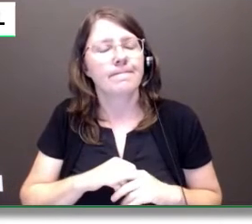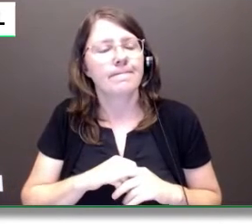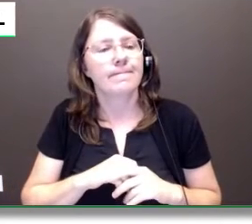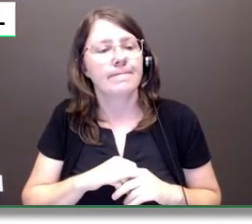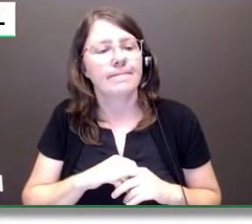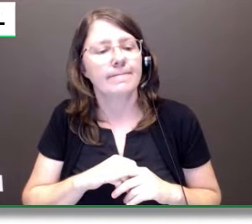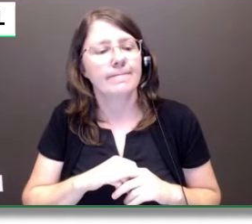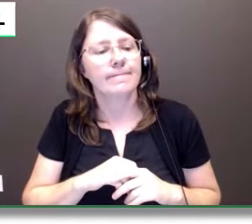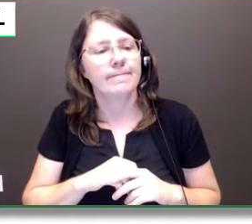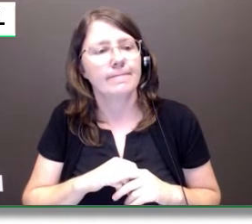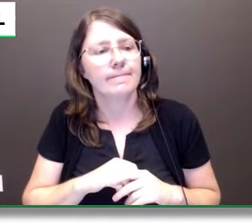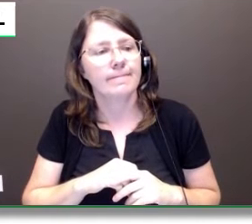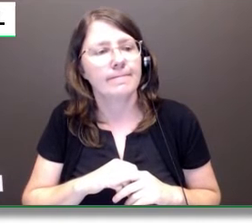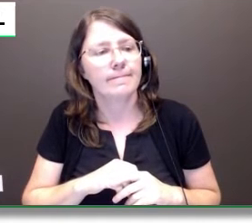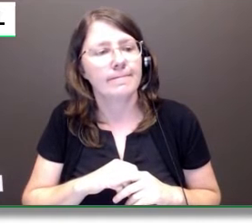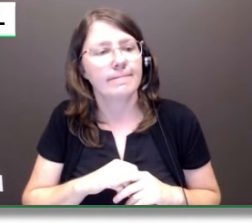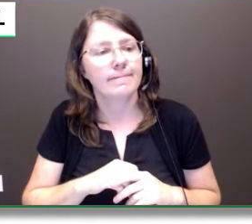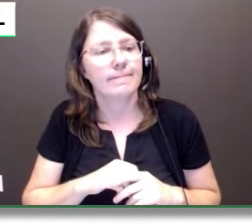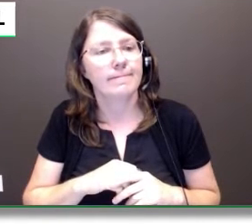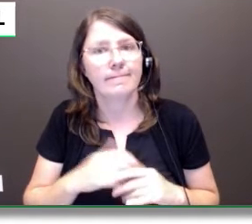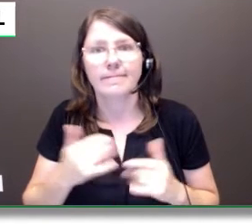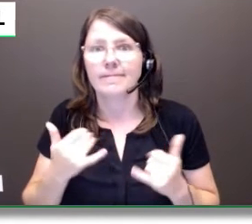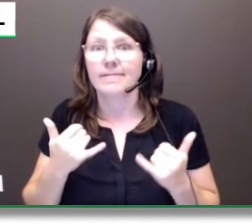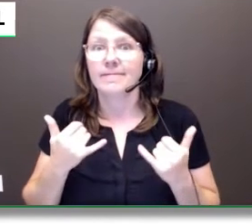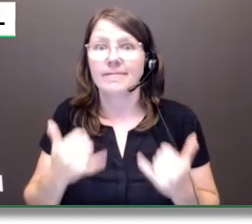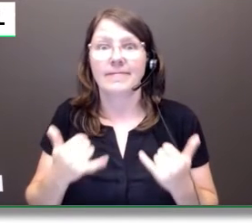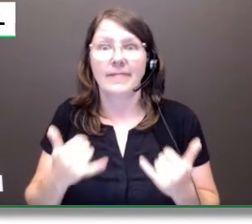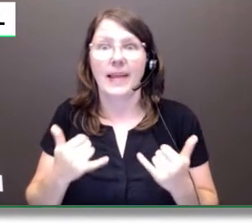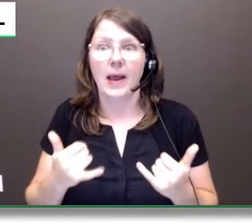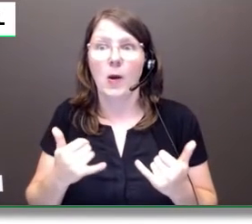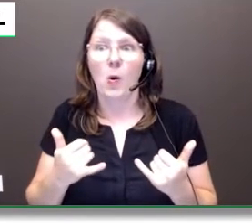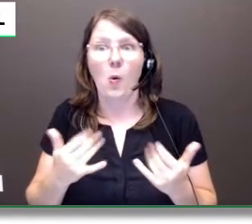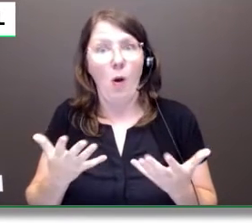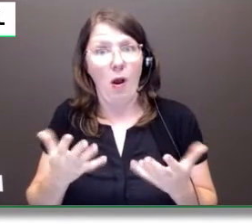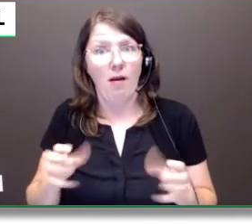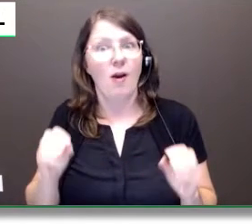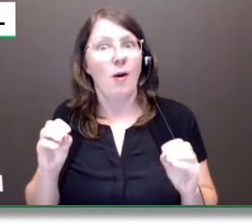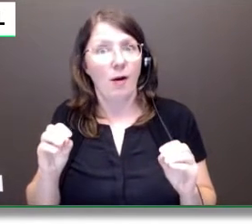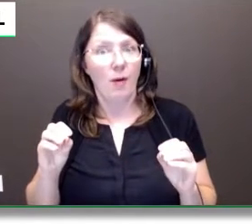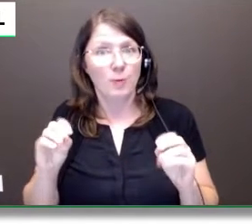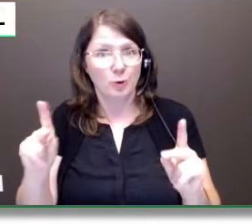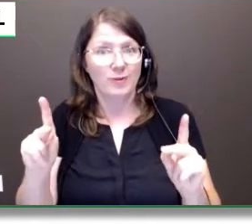we're in a great stage where we are like the the awareness and